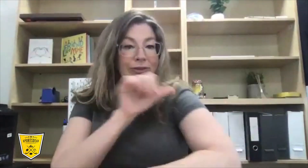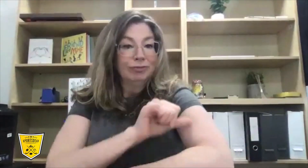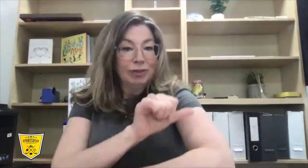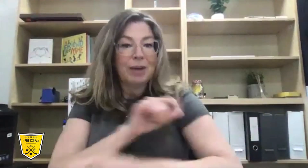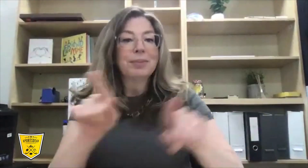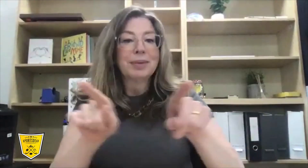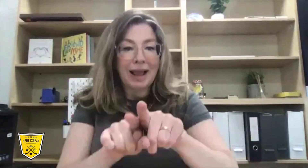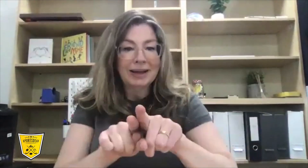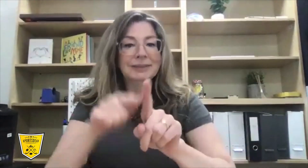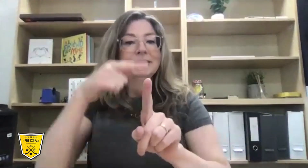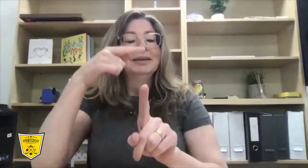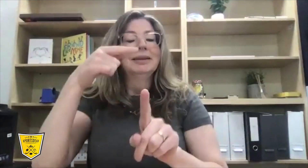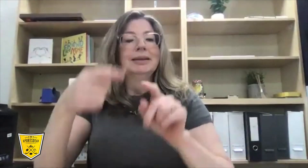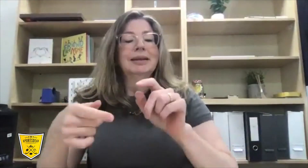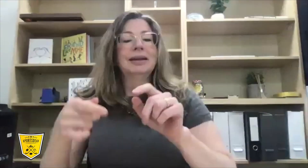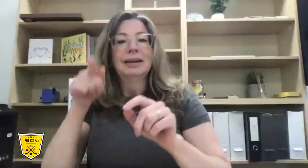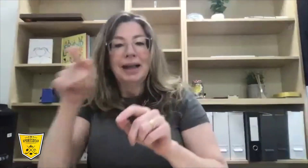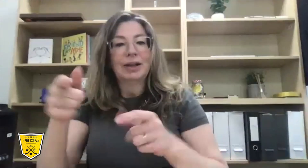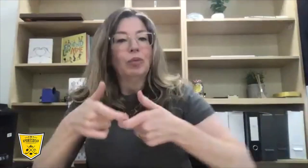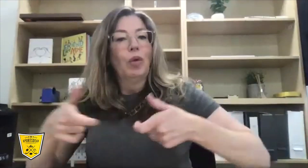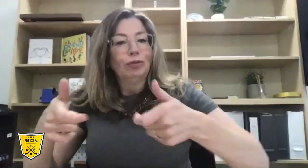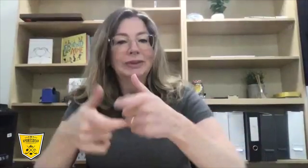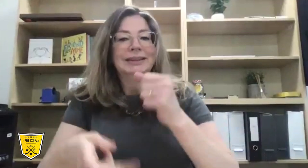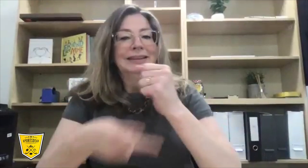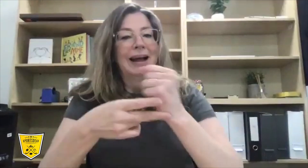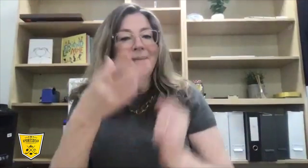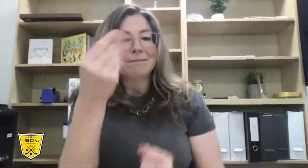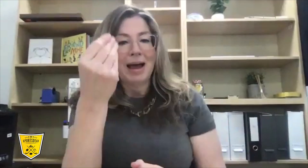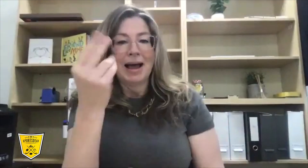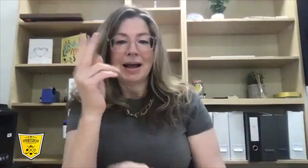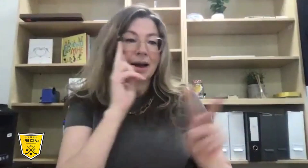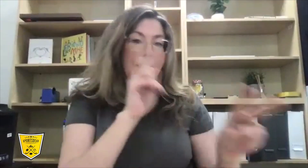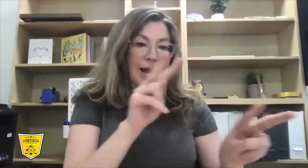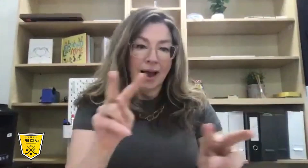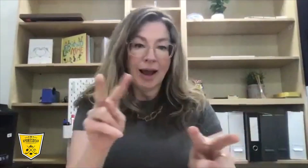at venues, and have the Congress, to save money...